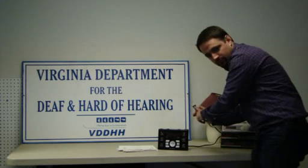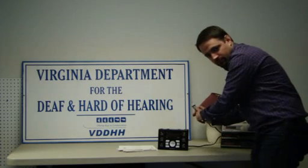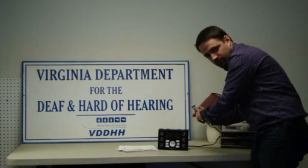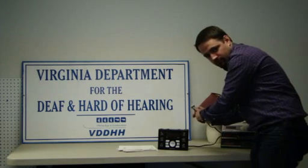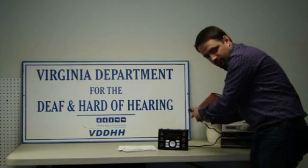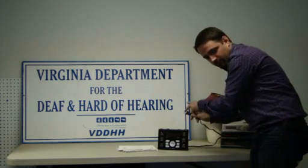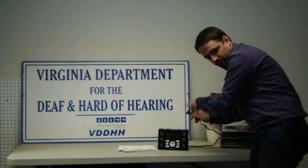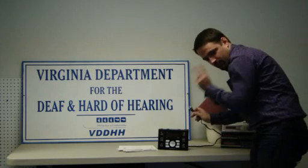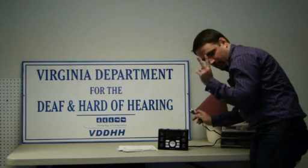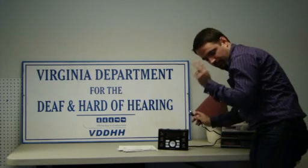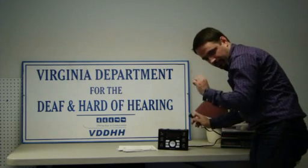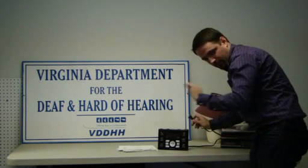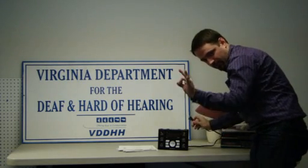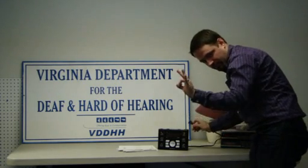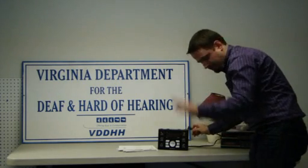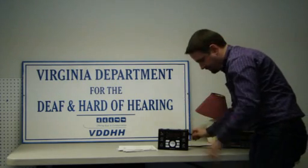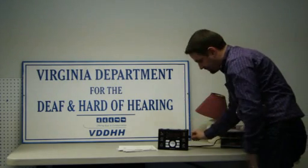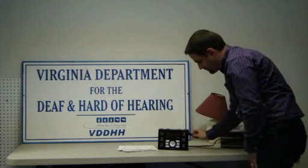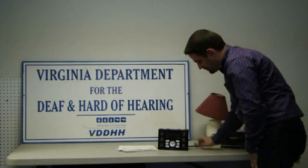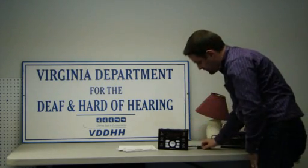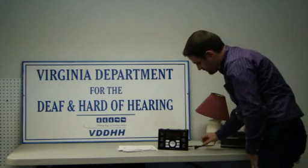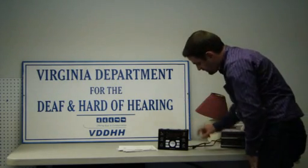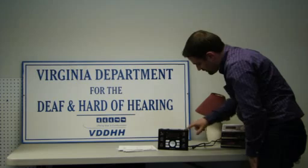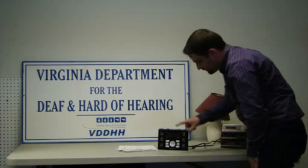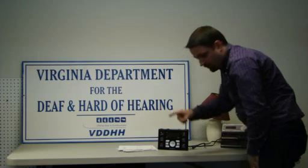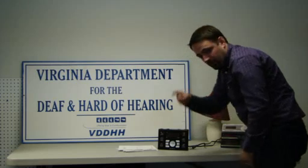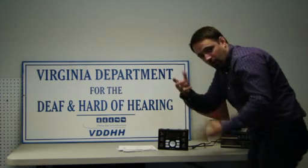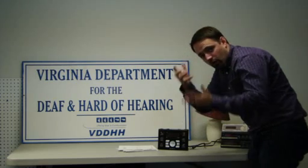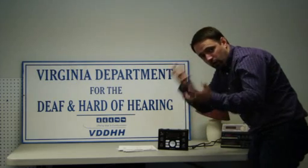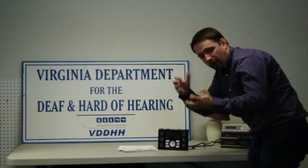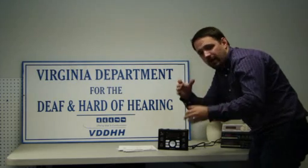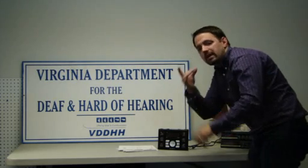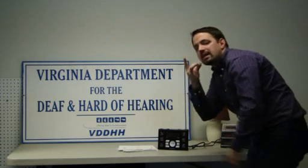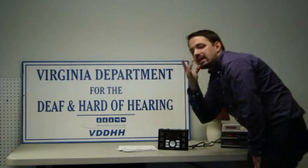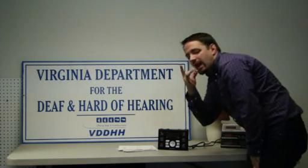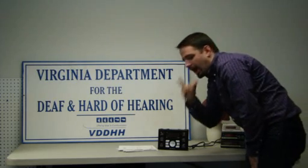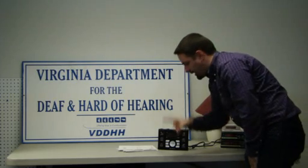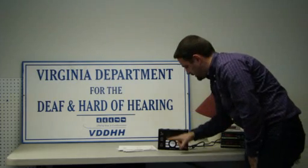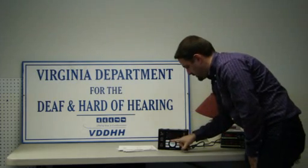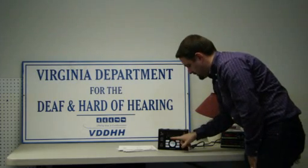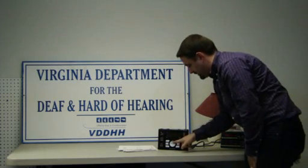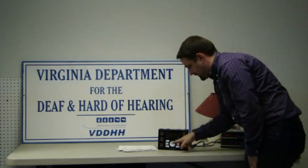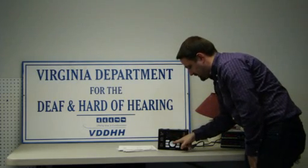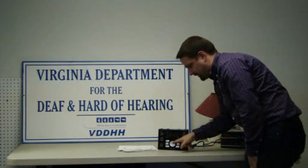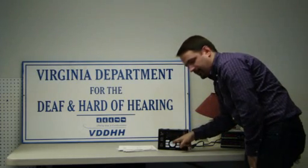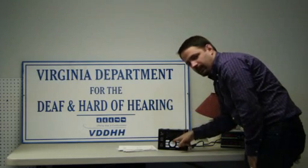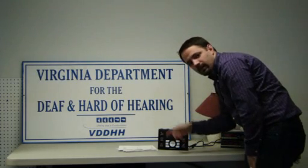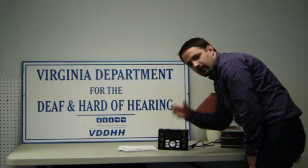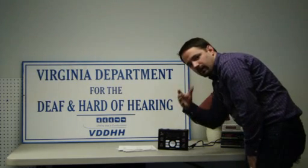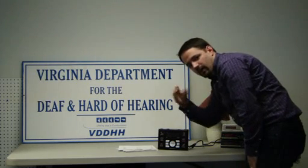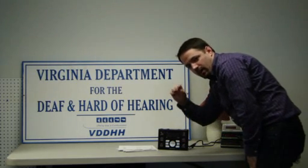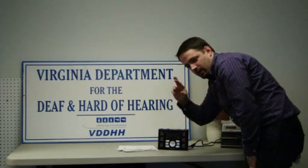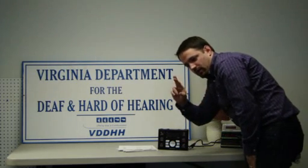see this plug this (clock) is off you want the 'light' and